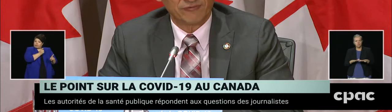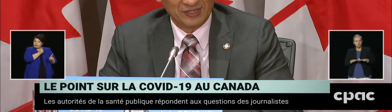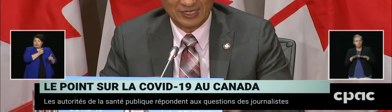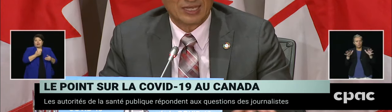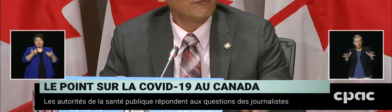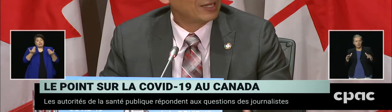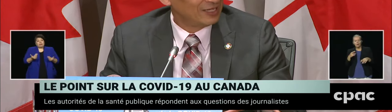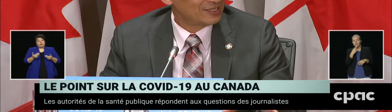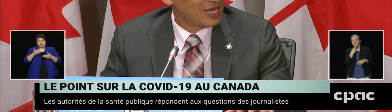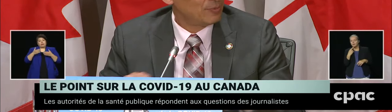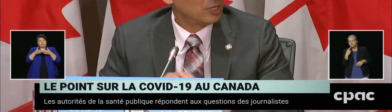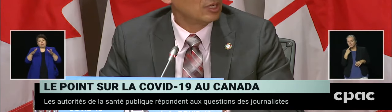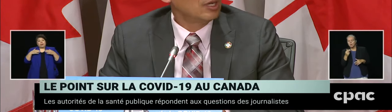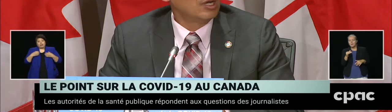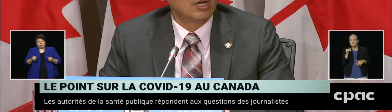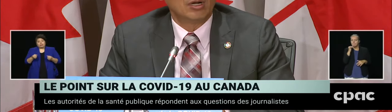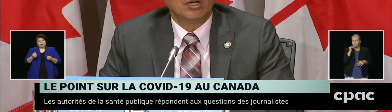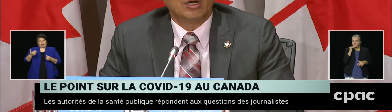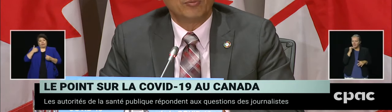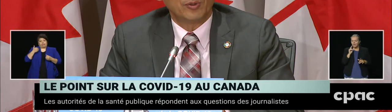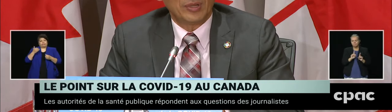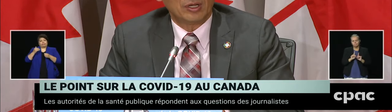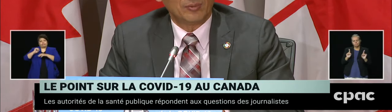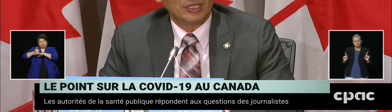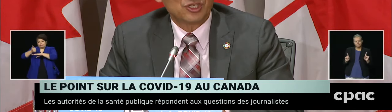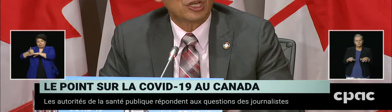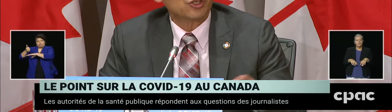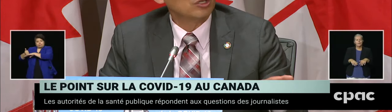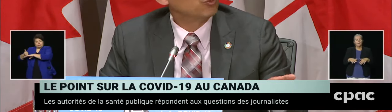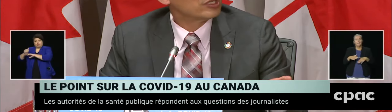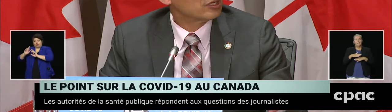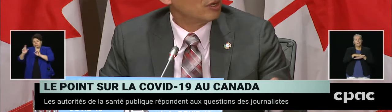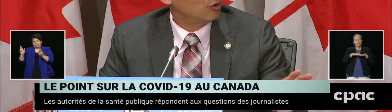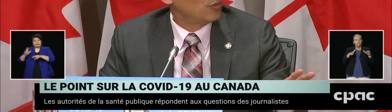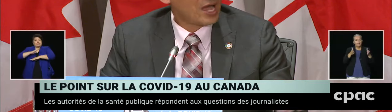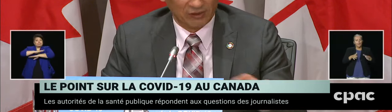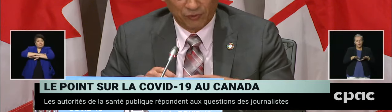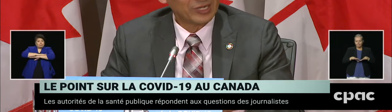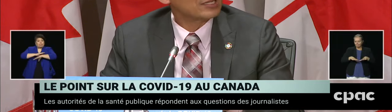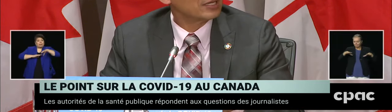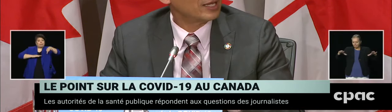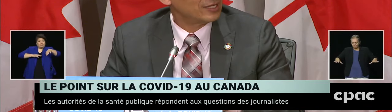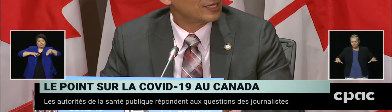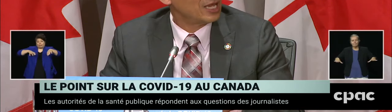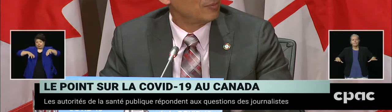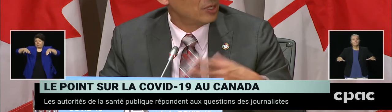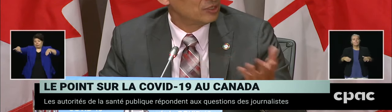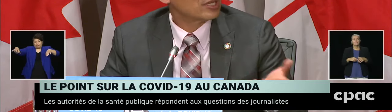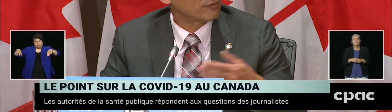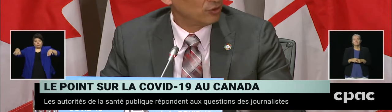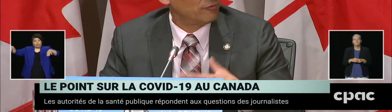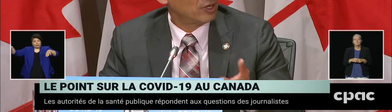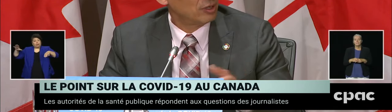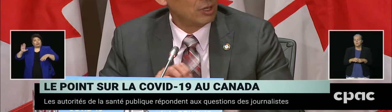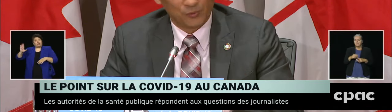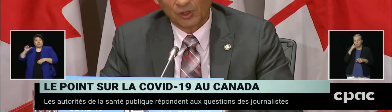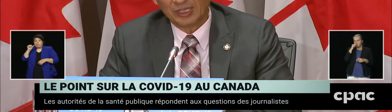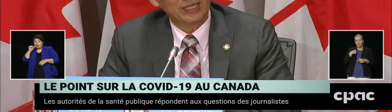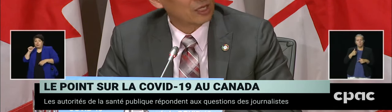PUBLIC HEALTH MEASURES IN PLACE IN BARS AND RESTAURANTS.